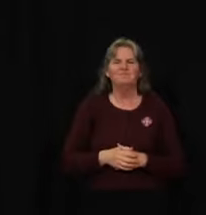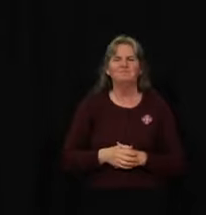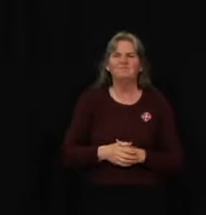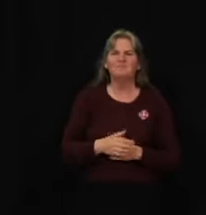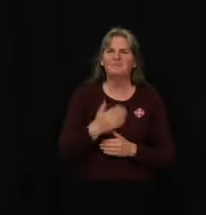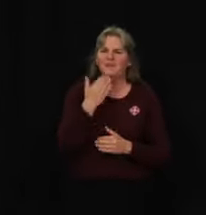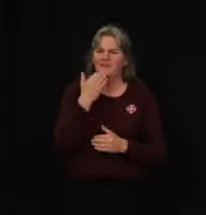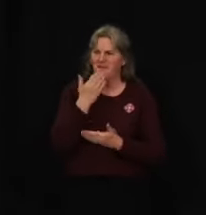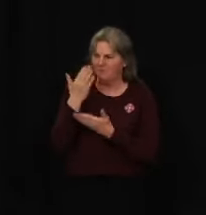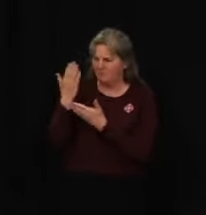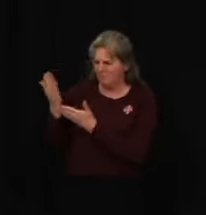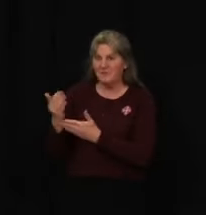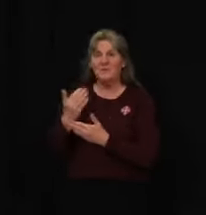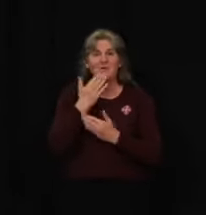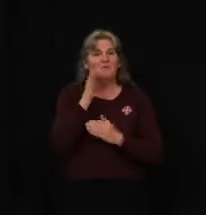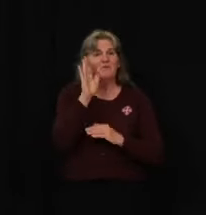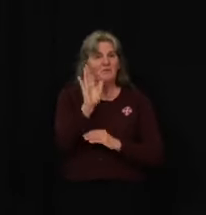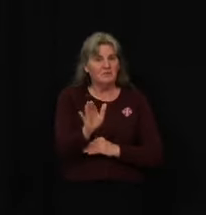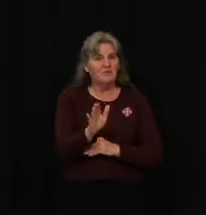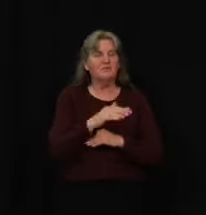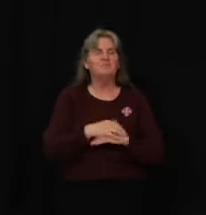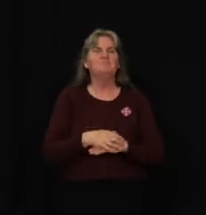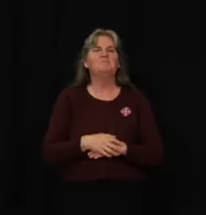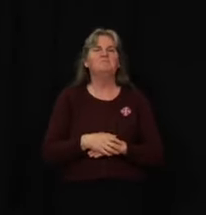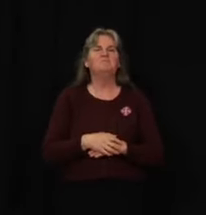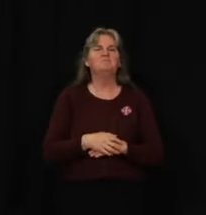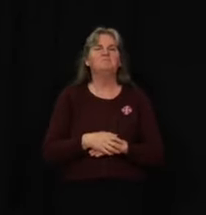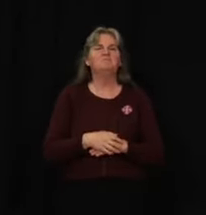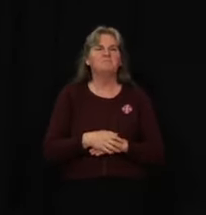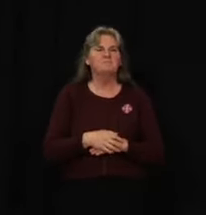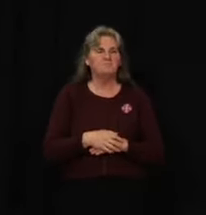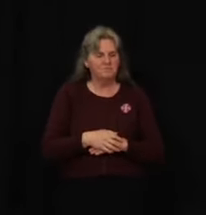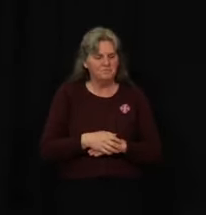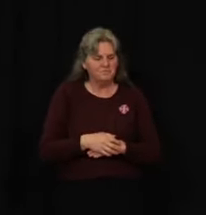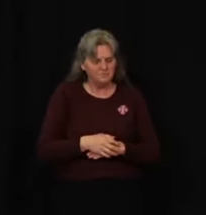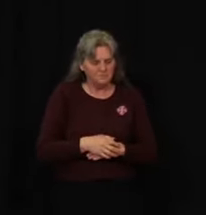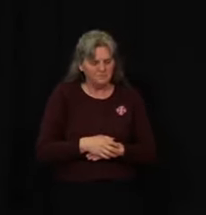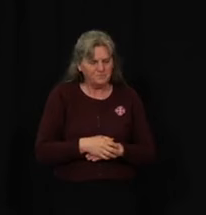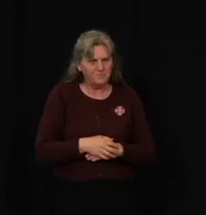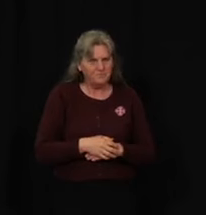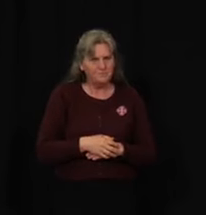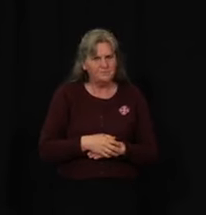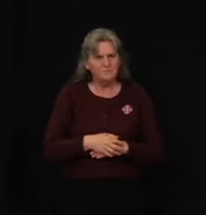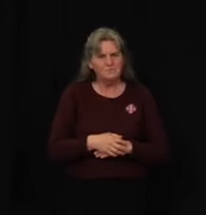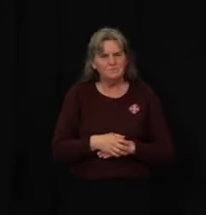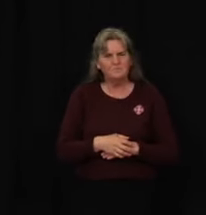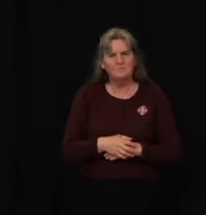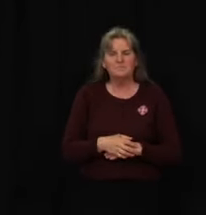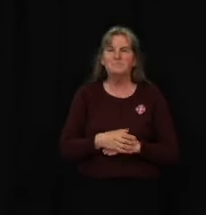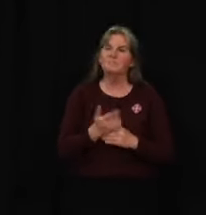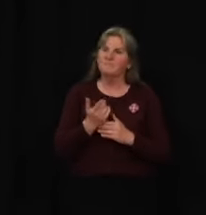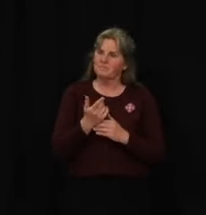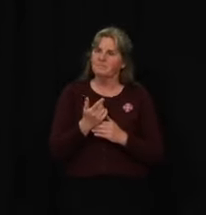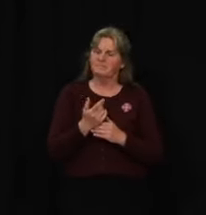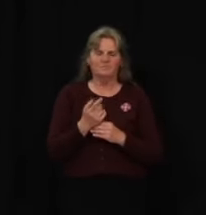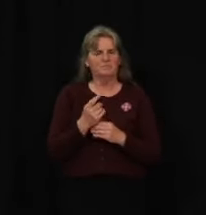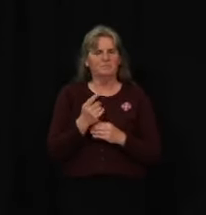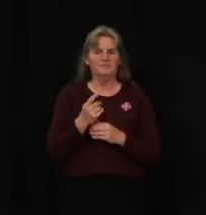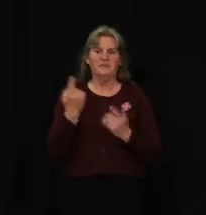Thank you, premier. Good afternoon. And other historic day for Yukon